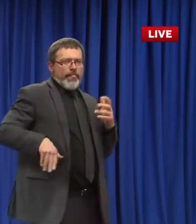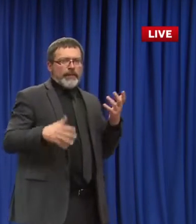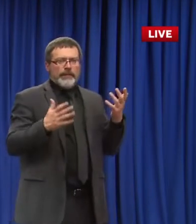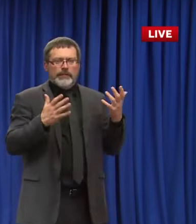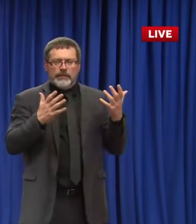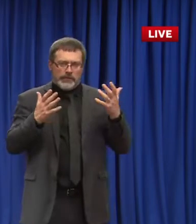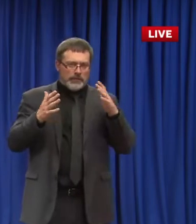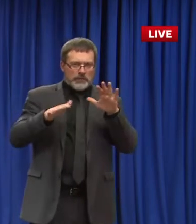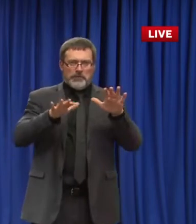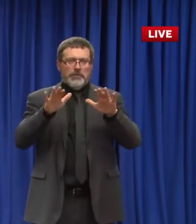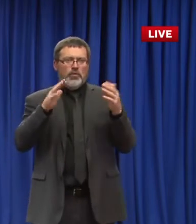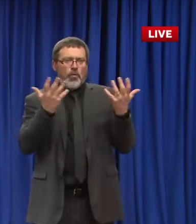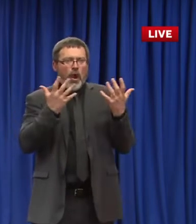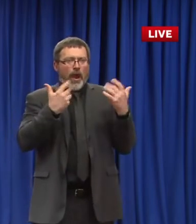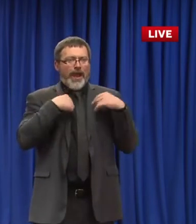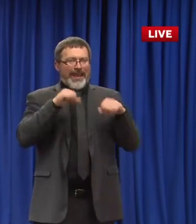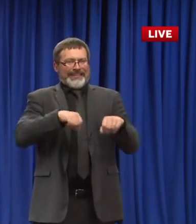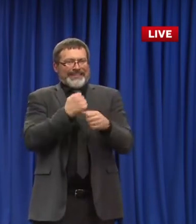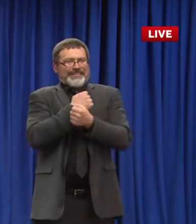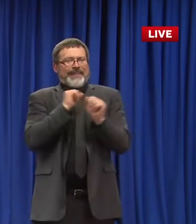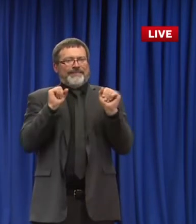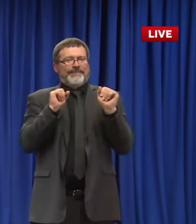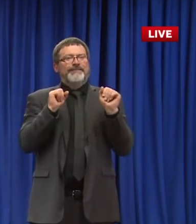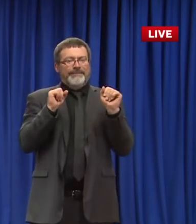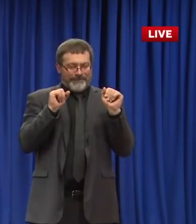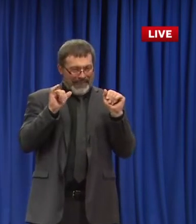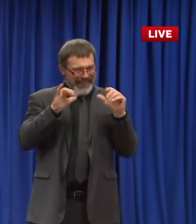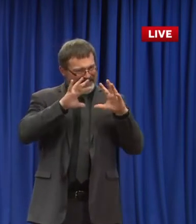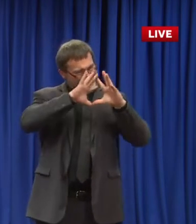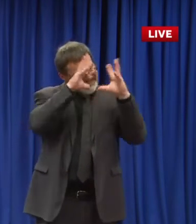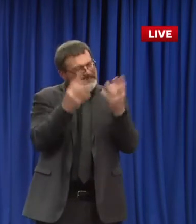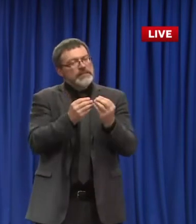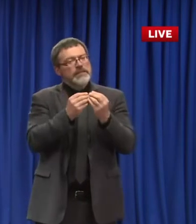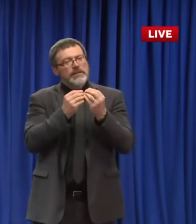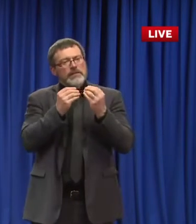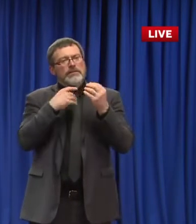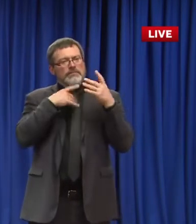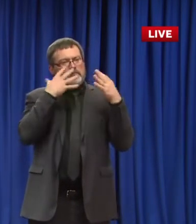THAT ARE HERE IN TERMS OF OUR DEMOGRAPHICS ARE DENSITIES IN OUR POPULATIONS. ALL OF THAT COMES INTO PLAY.